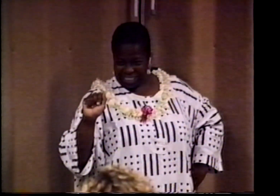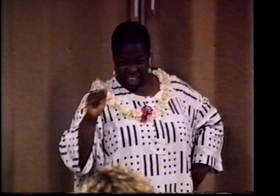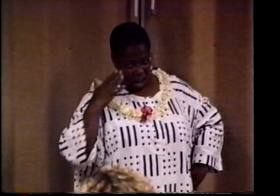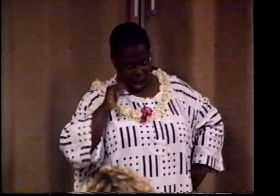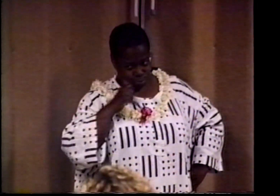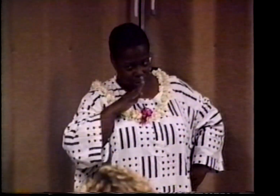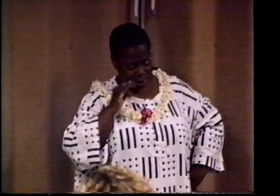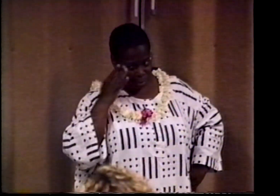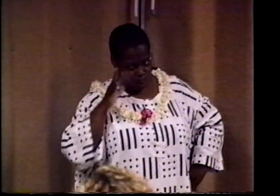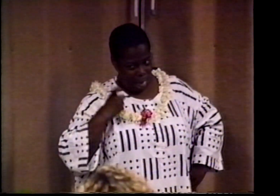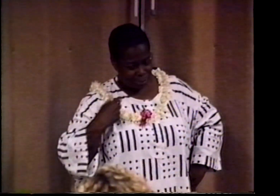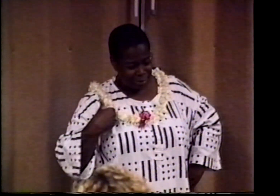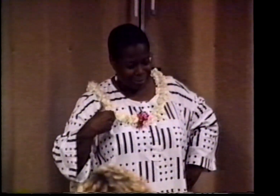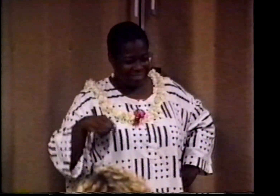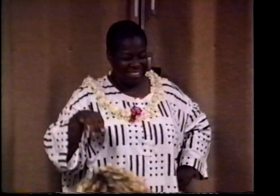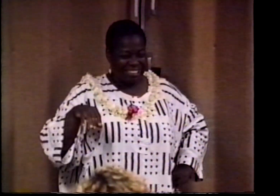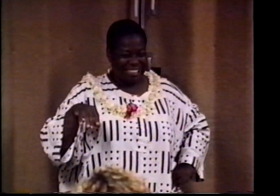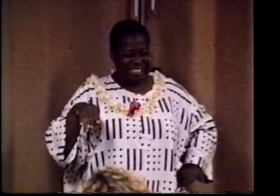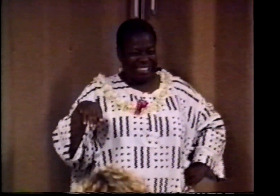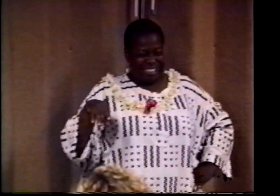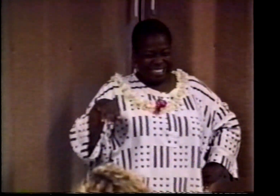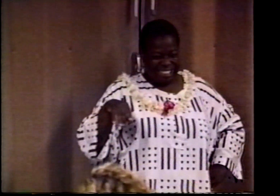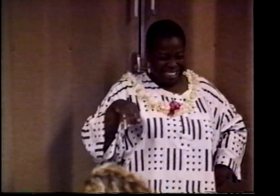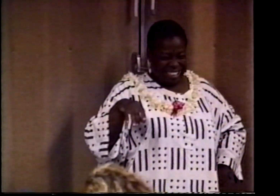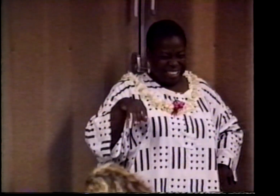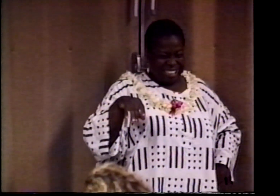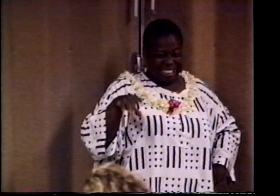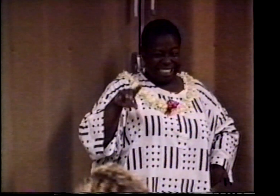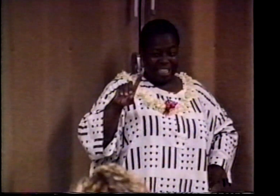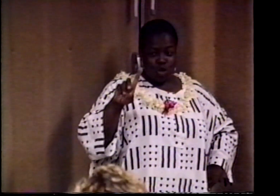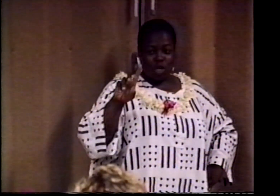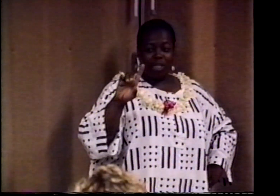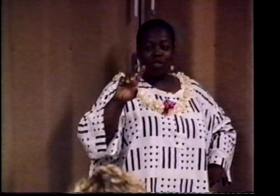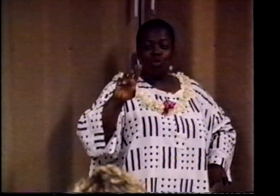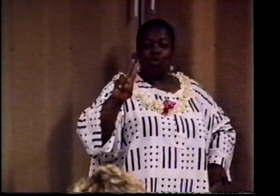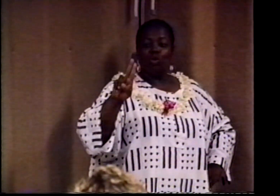And then we went ahead, and I am not sure if we can go ahead and pronounce this right Youjuma.